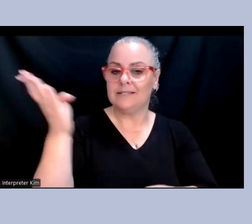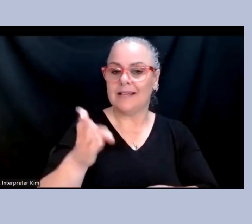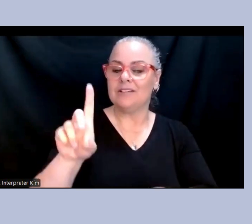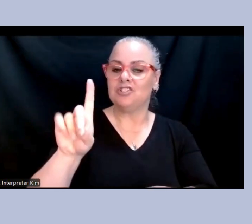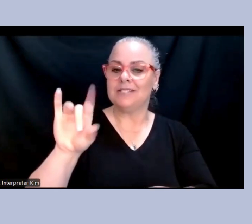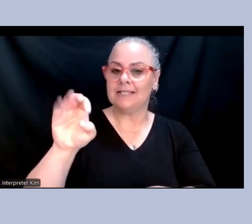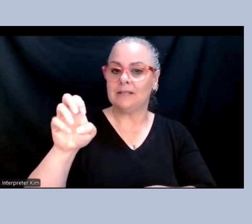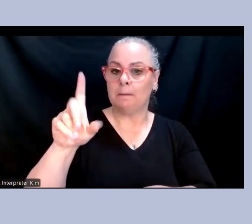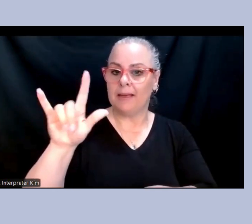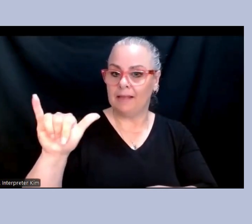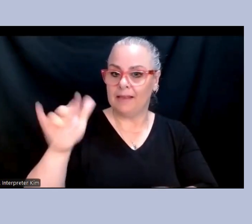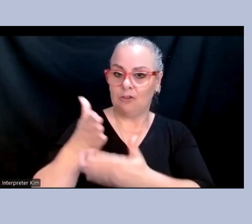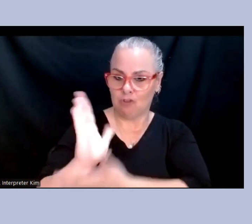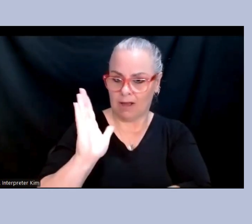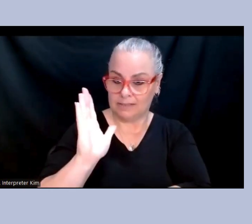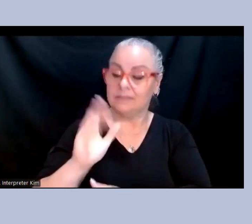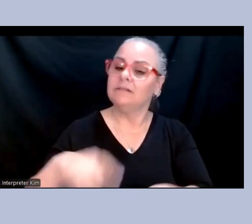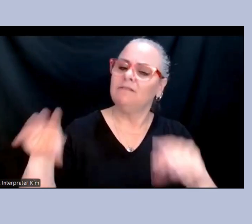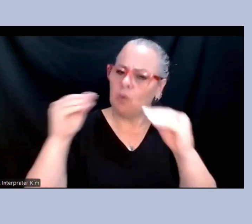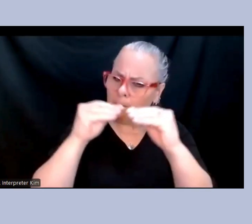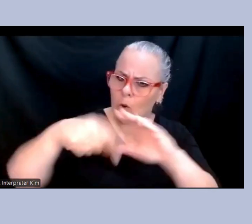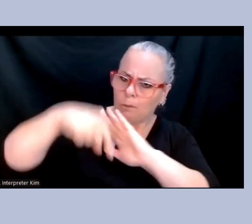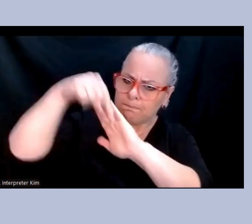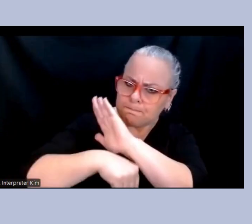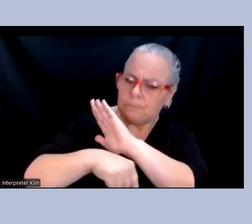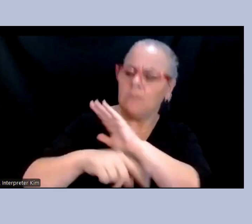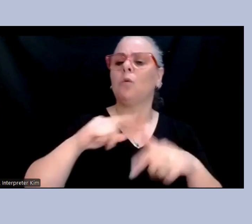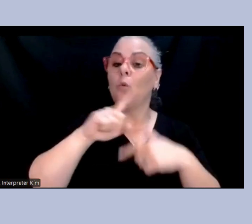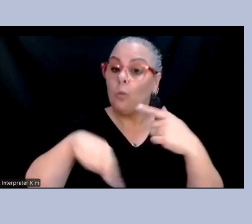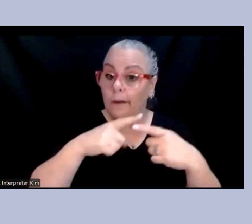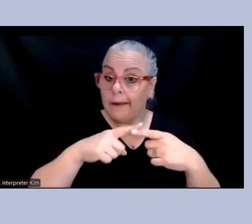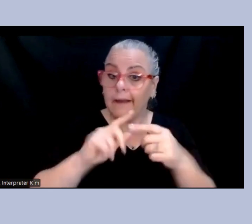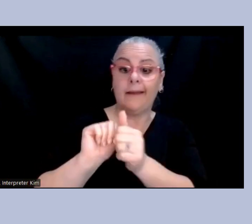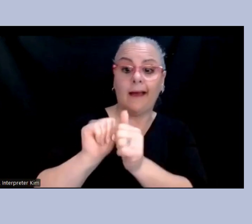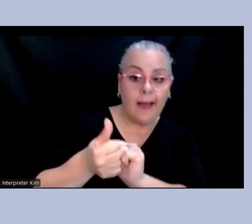for more details on when and how the A.D.A. applies.